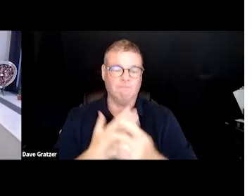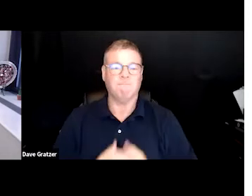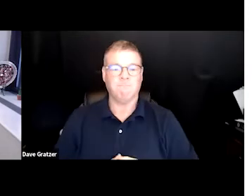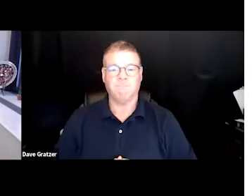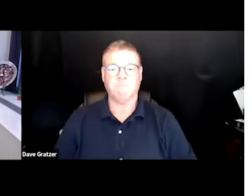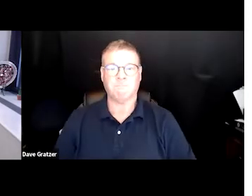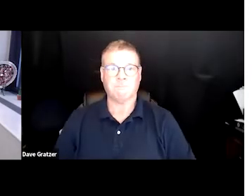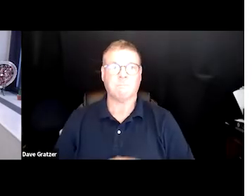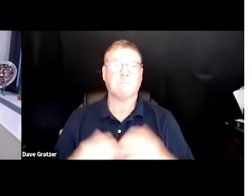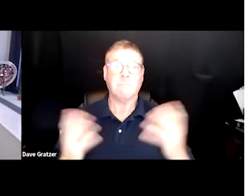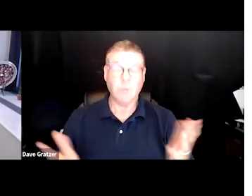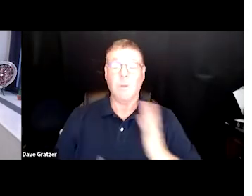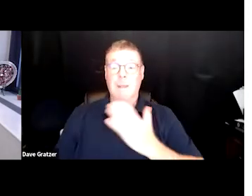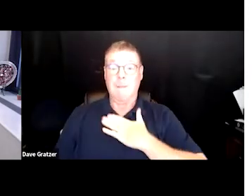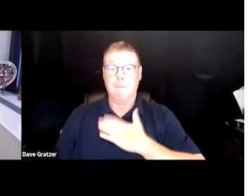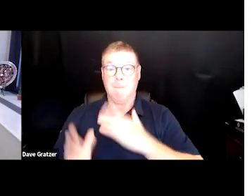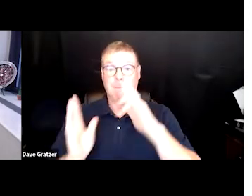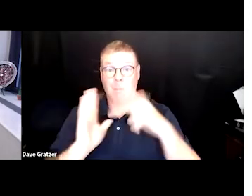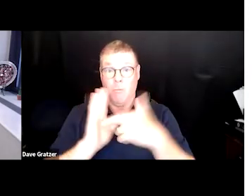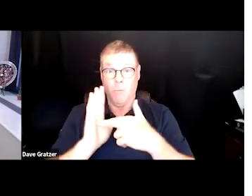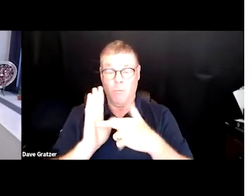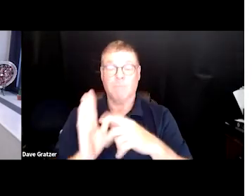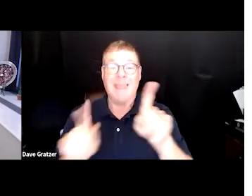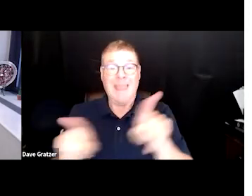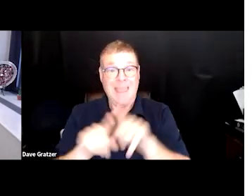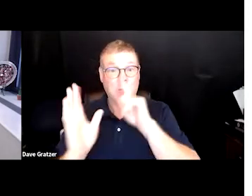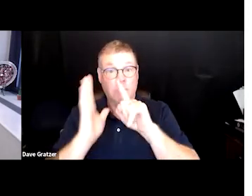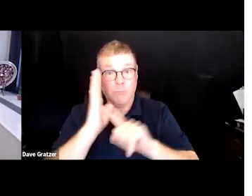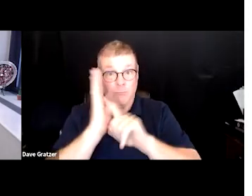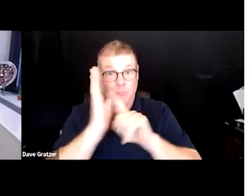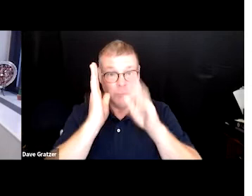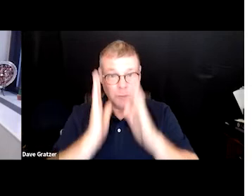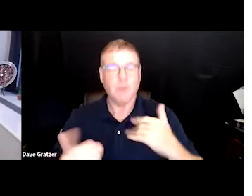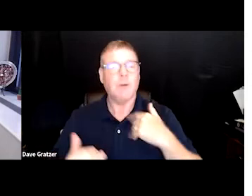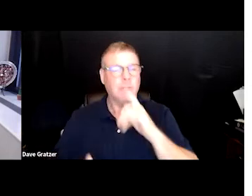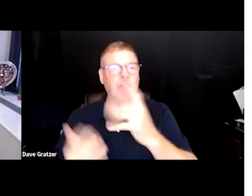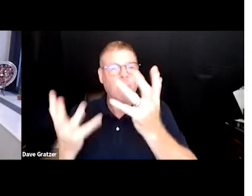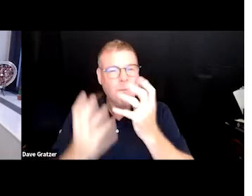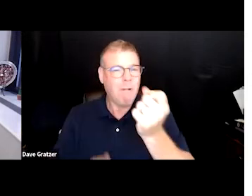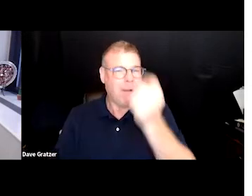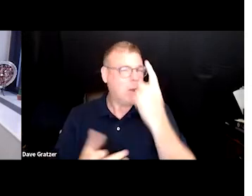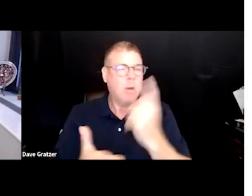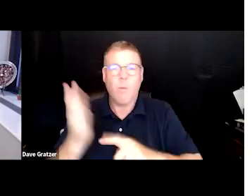So what was our role? So as researchers, we really wanted to understand what were the barriers and facilitators